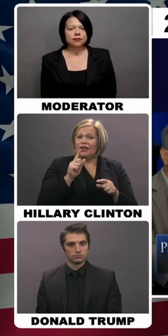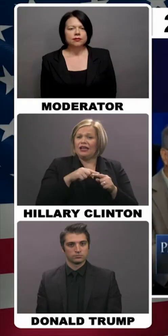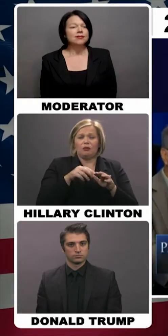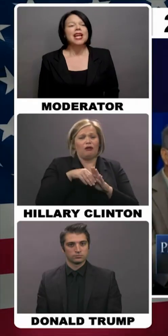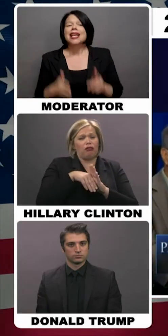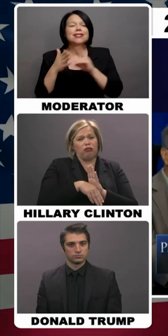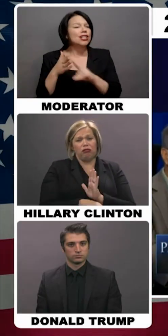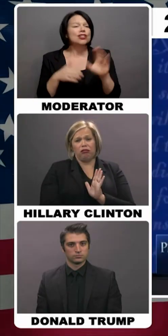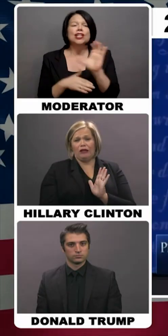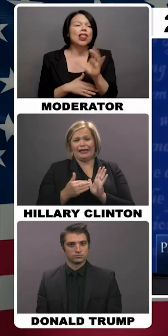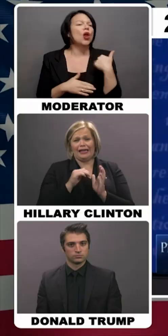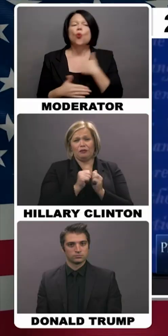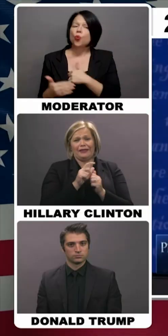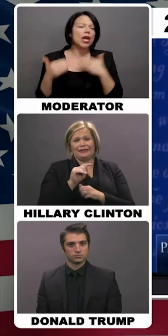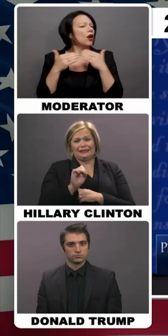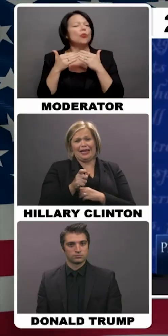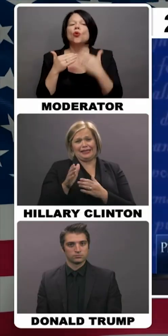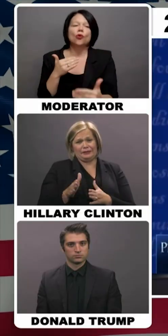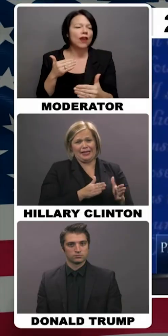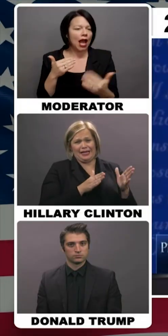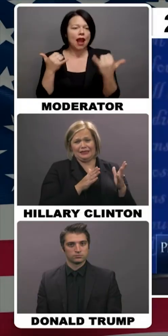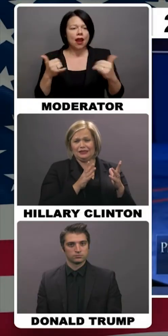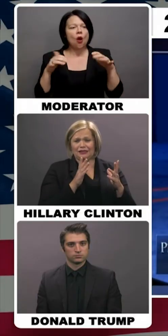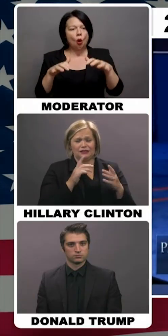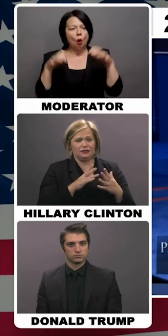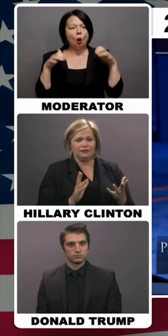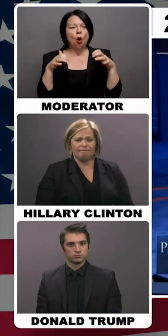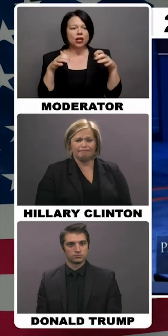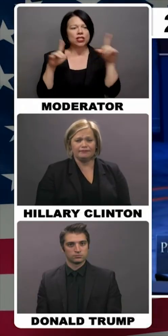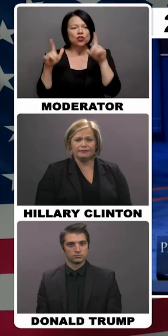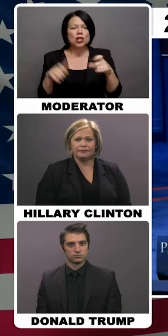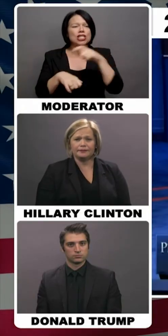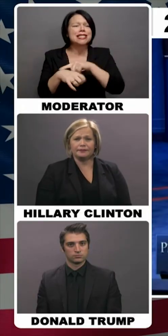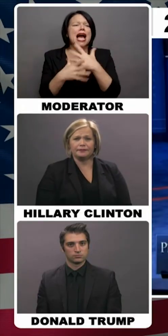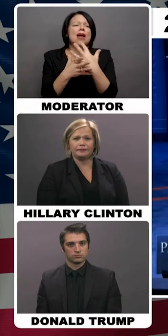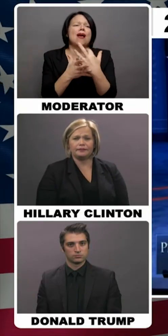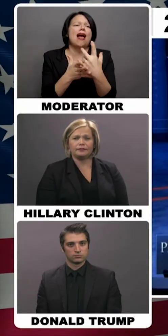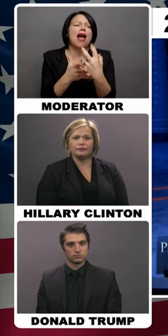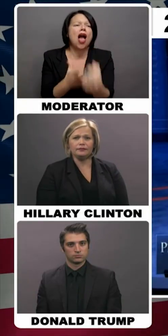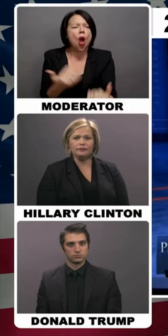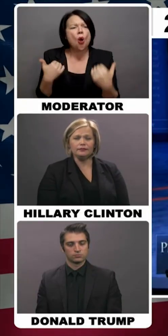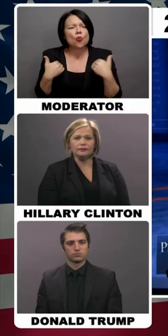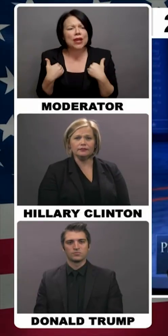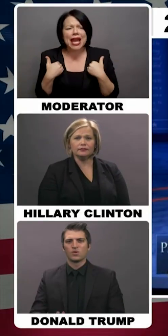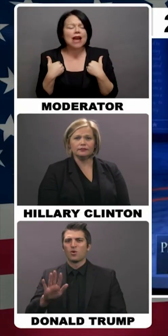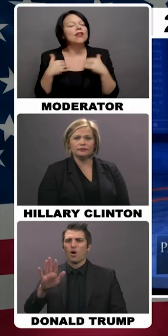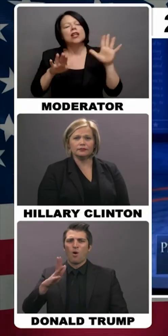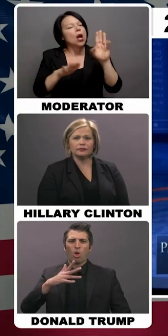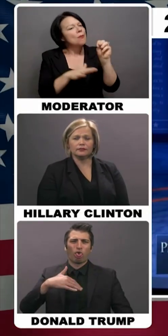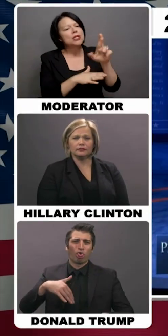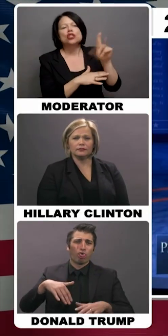Clinton, we are moving to an audience question. We're almost out of time. Time. We have another slowest growth, Mr. Trump, we're moving to an audience.